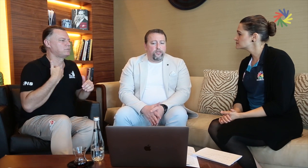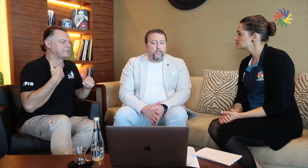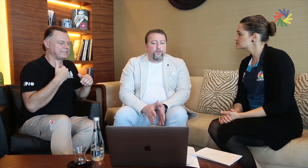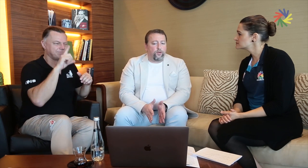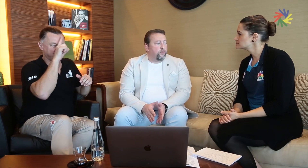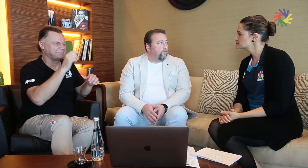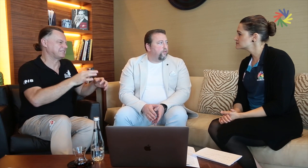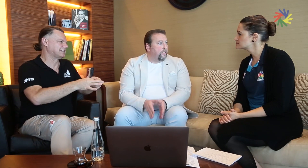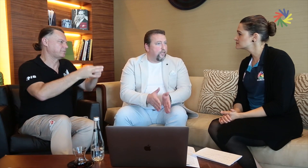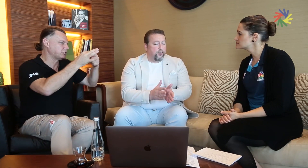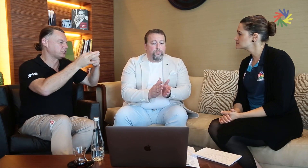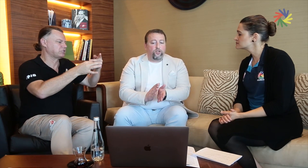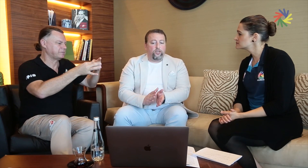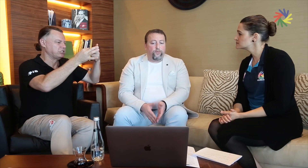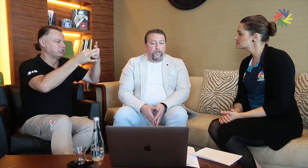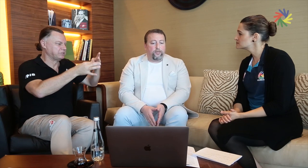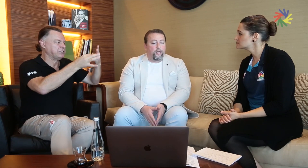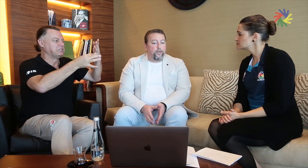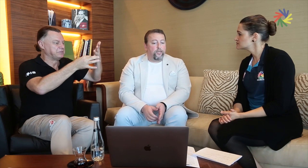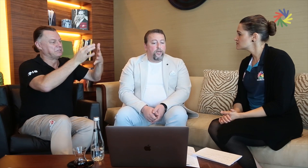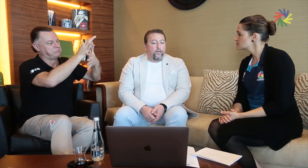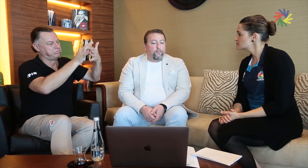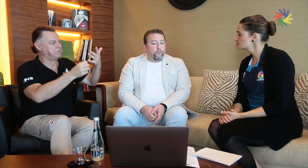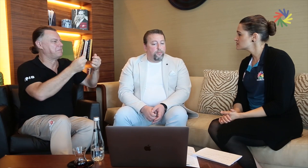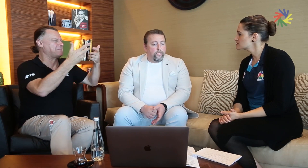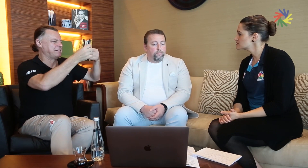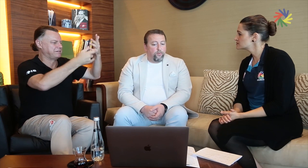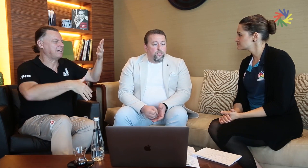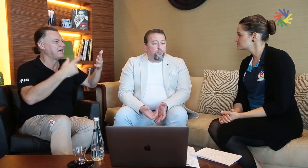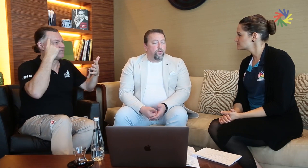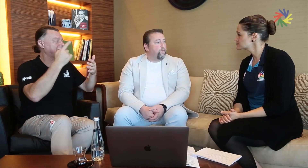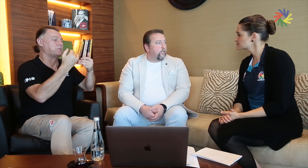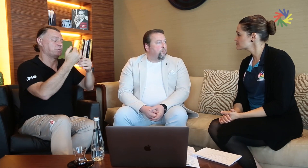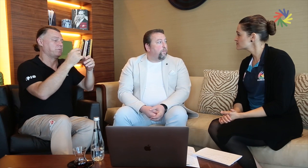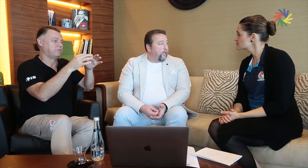Among many special things we do, we came